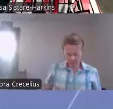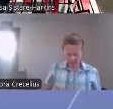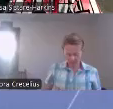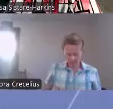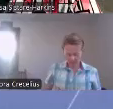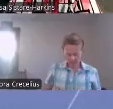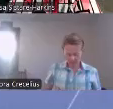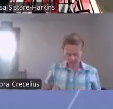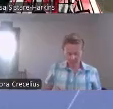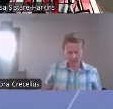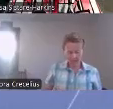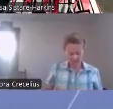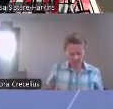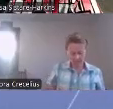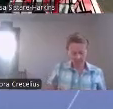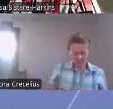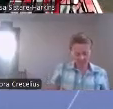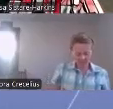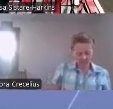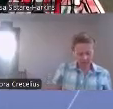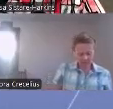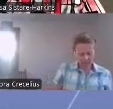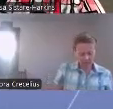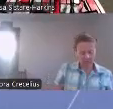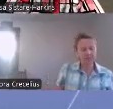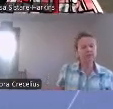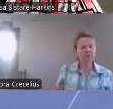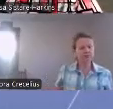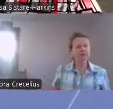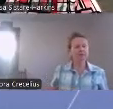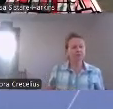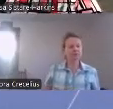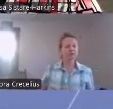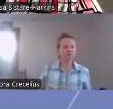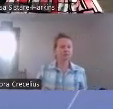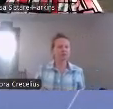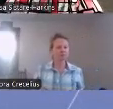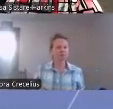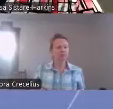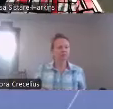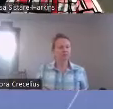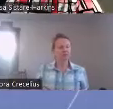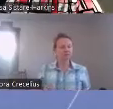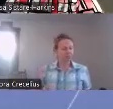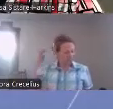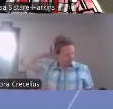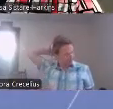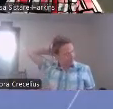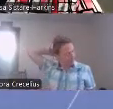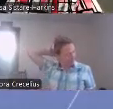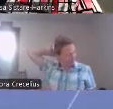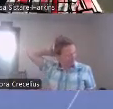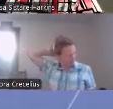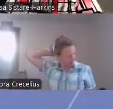So they want it to be adaptable, and they want it to be accessible. And they actually prefer that it's used in a group format,